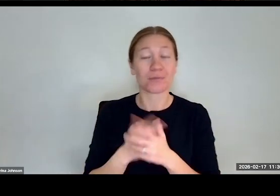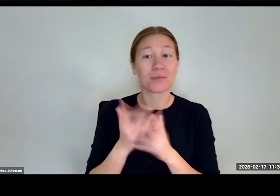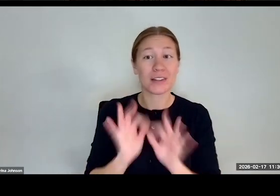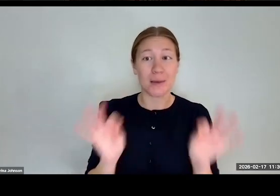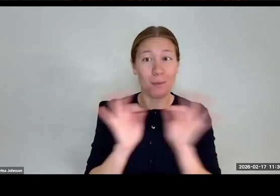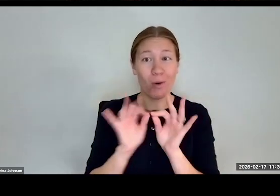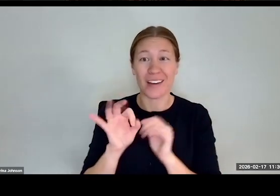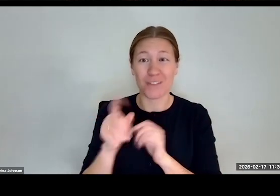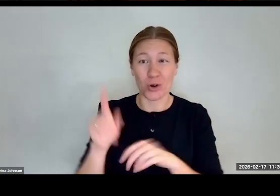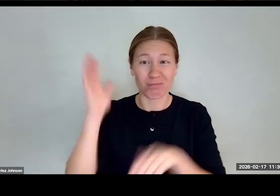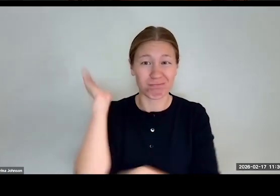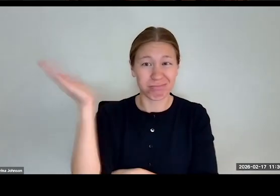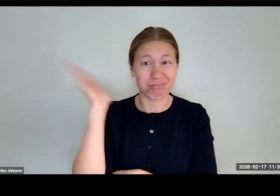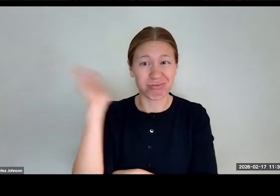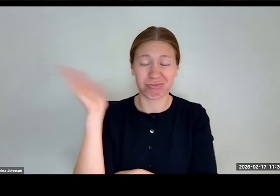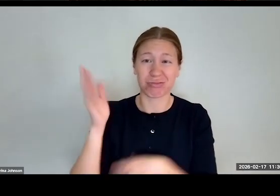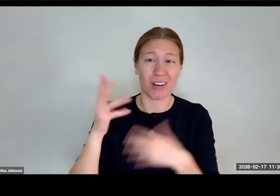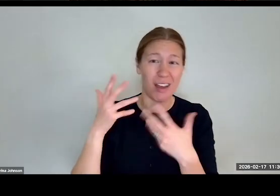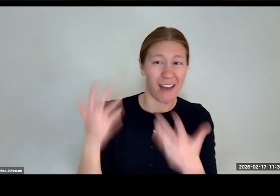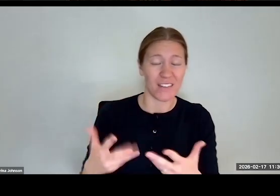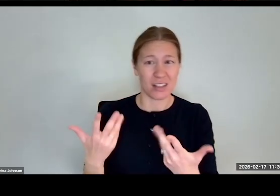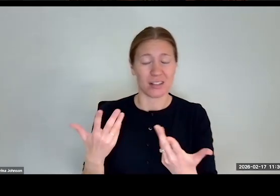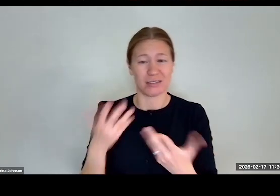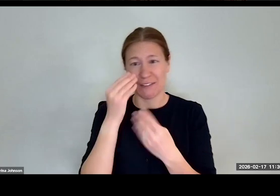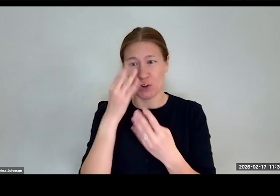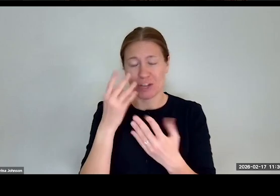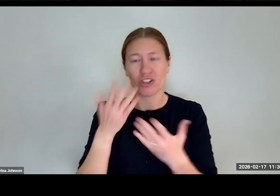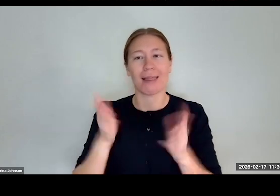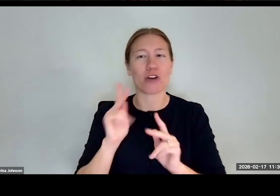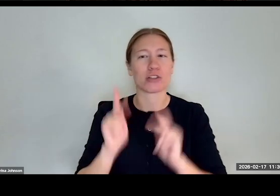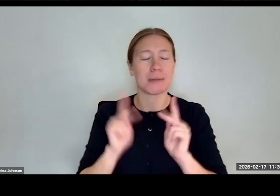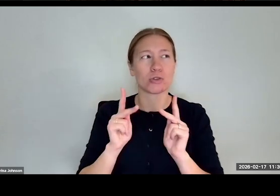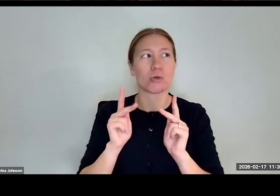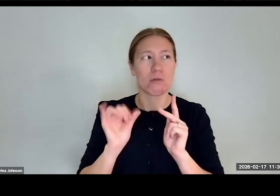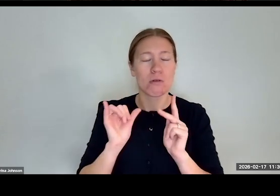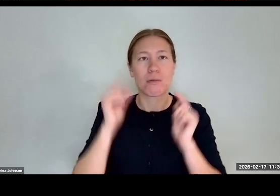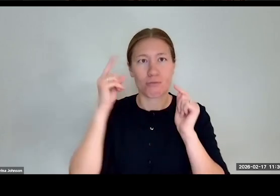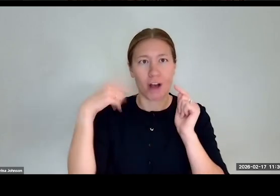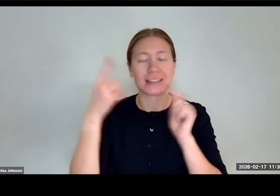dense presentation. It allows people to process the information a little bit in advance before they have access to you the expert.